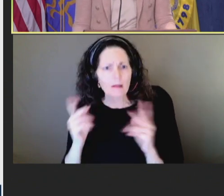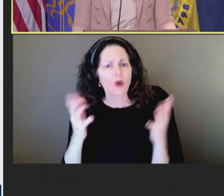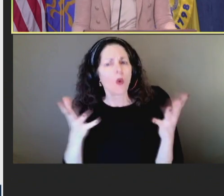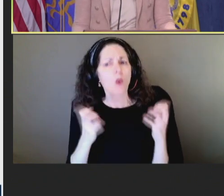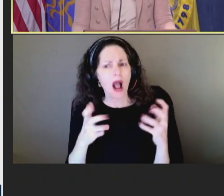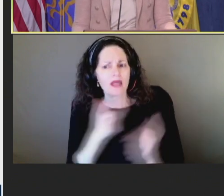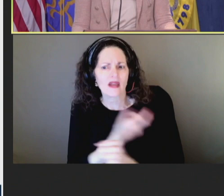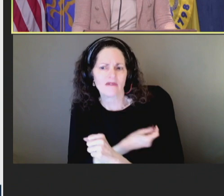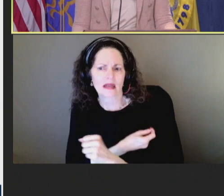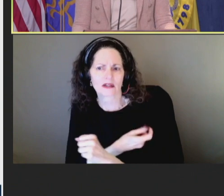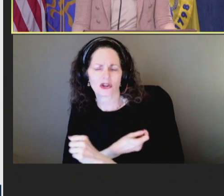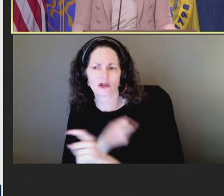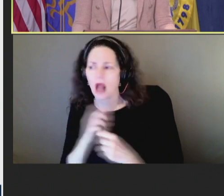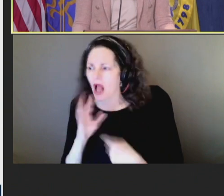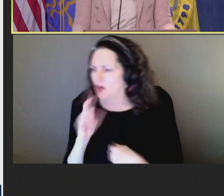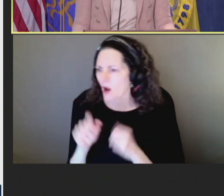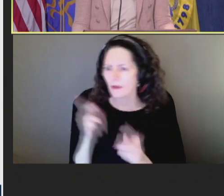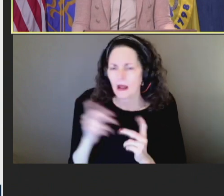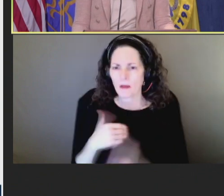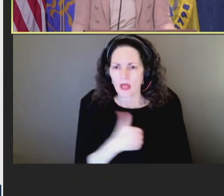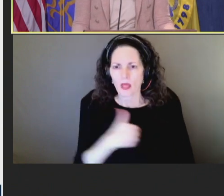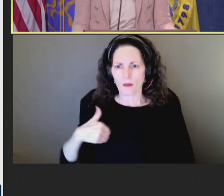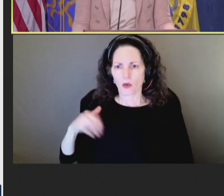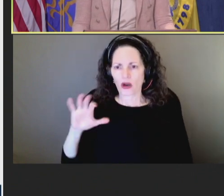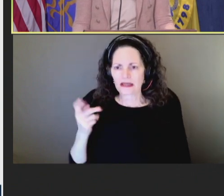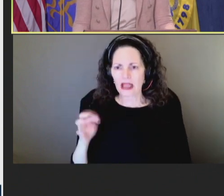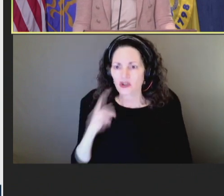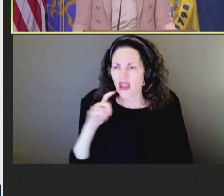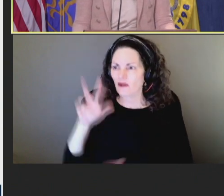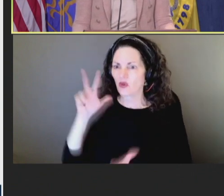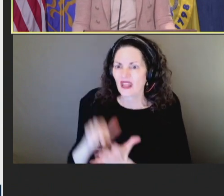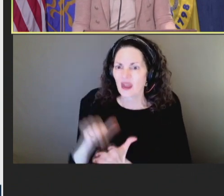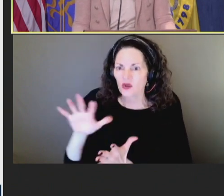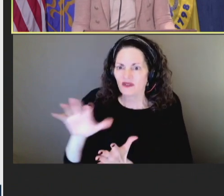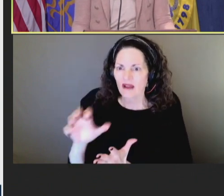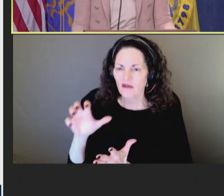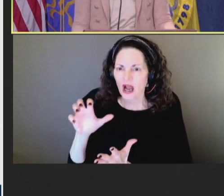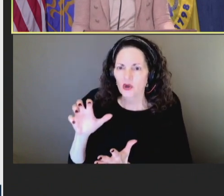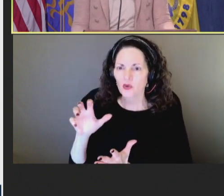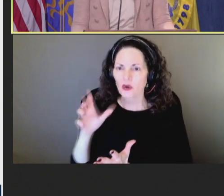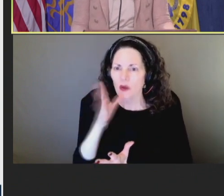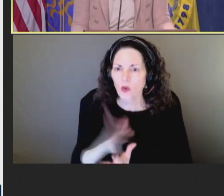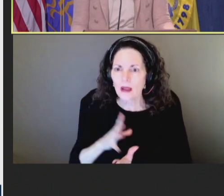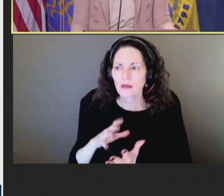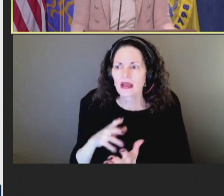Breast Cancer Foundation. They have 3,500 women signed up, waiting for breast cancer vaccine